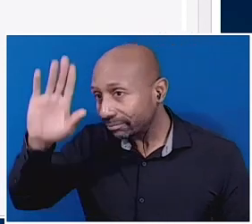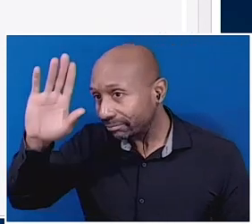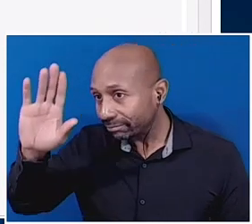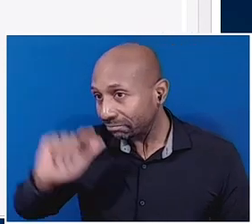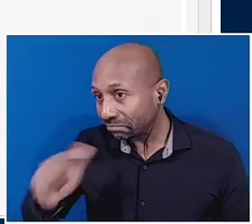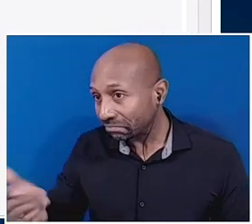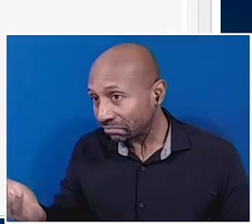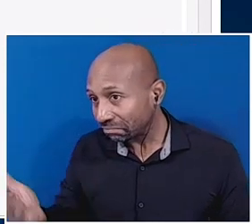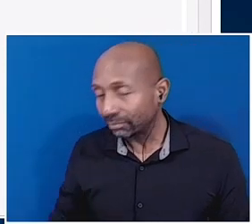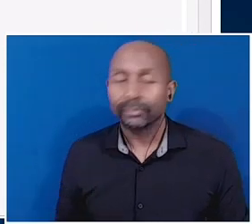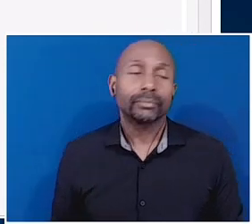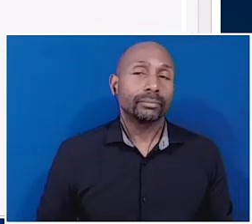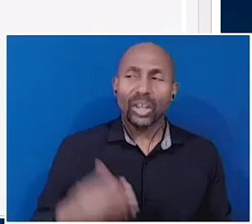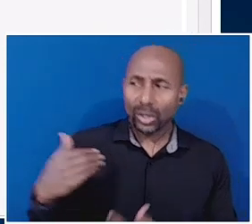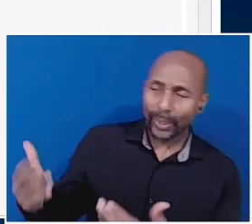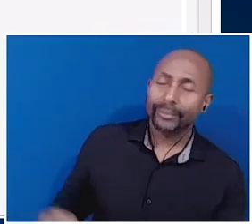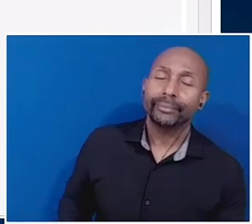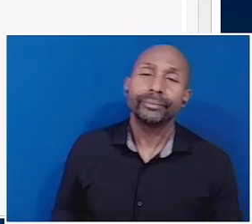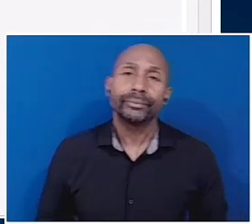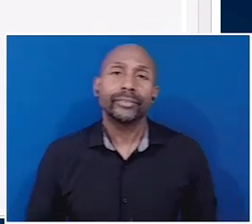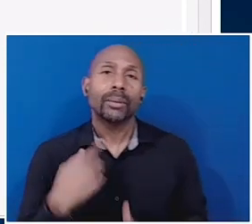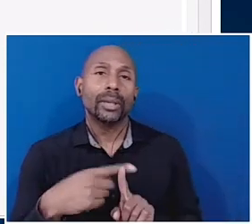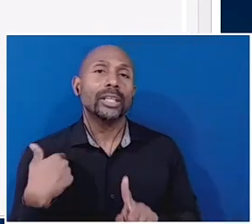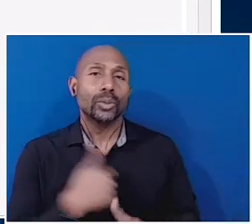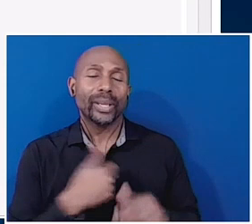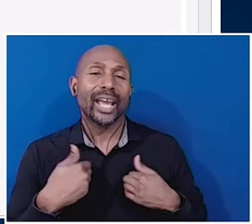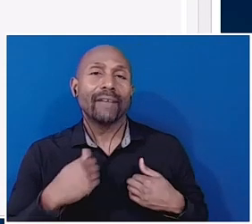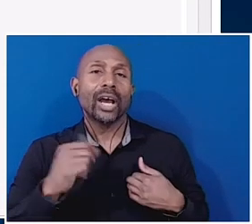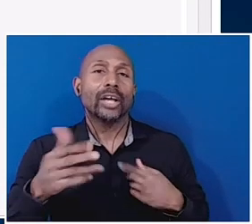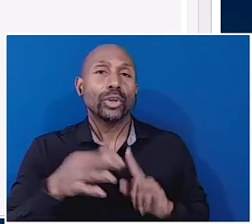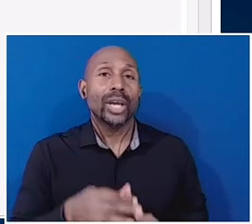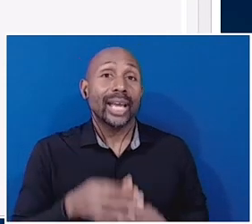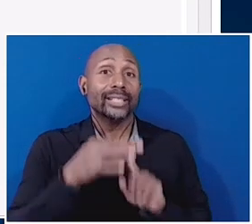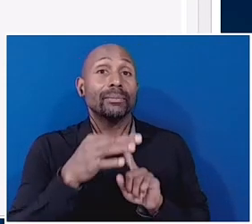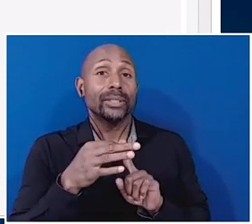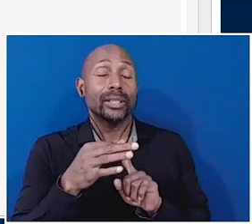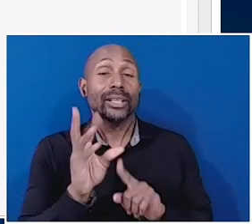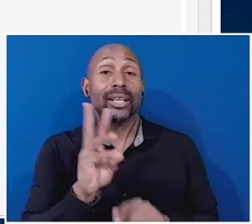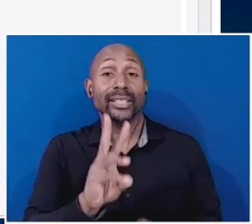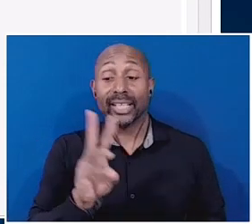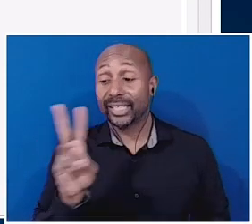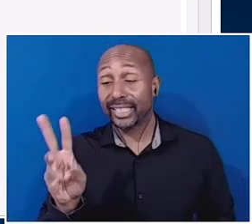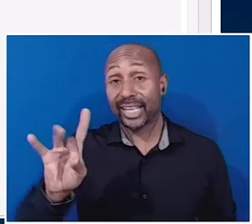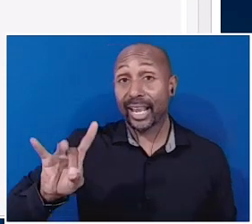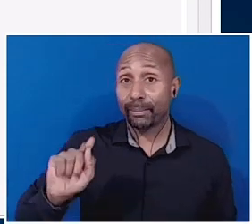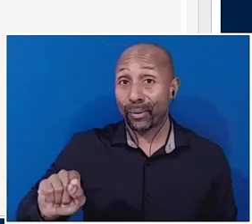There is also an exception at 668.5 (h)(2),